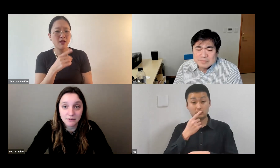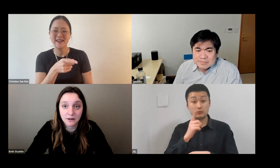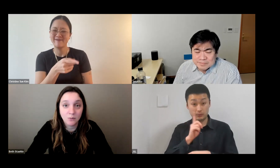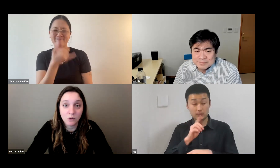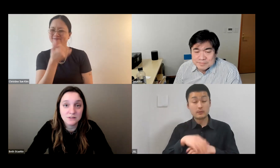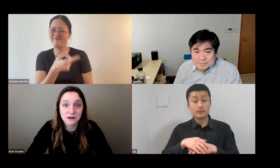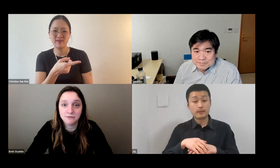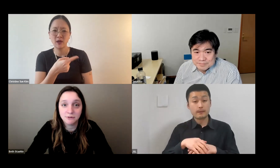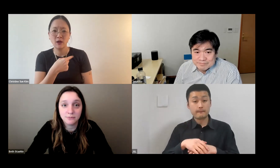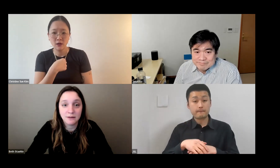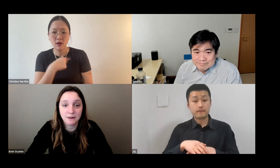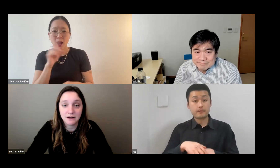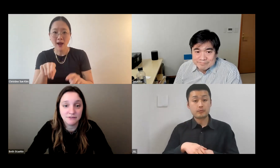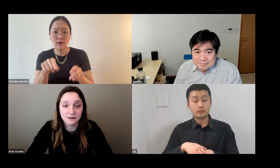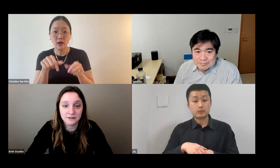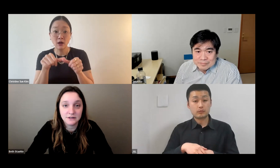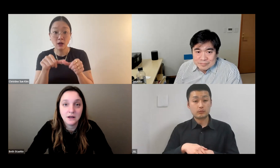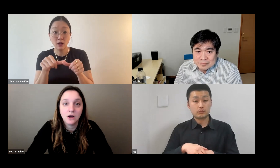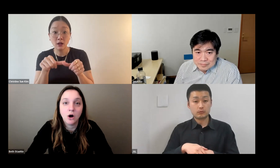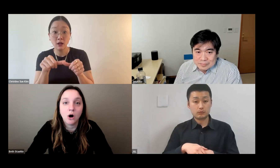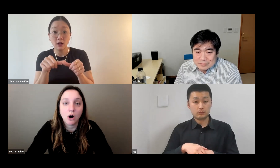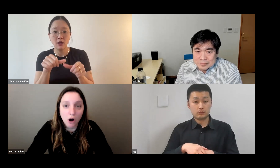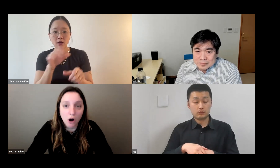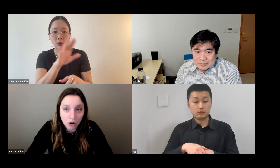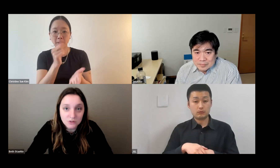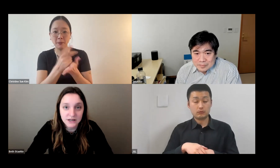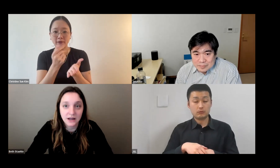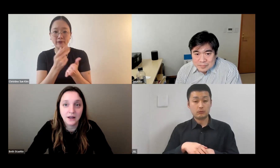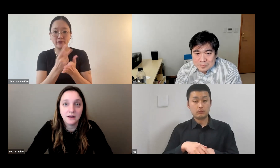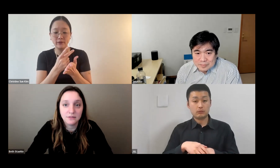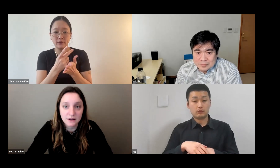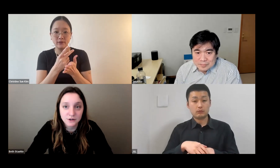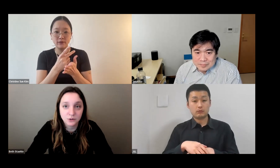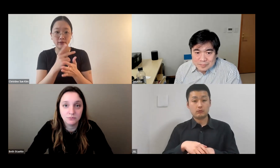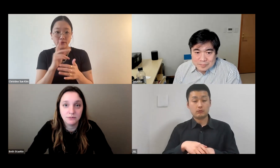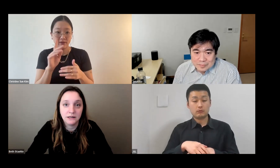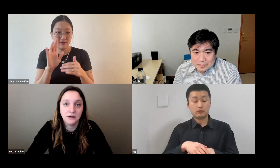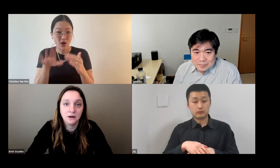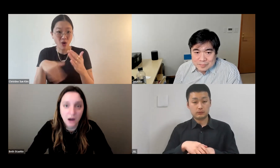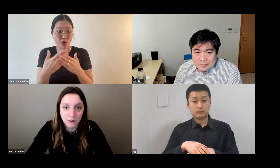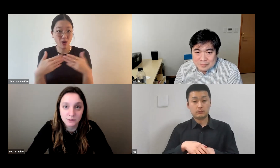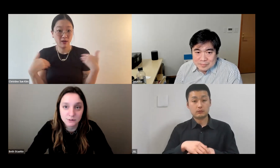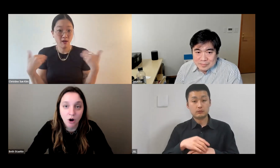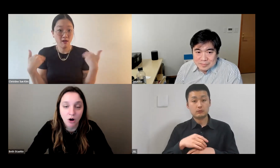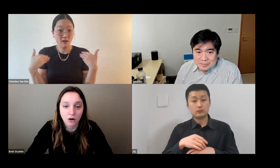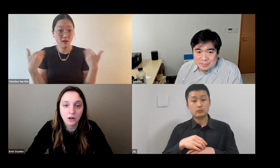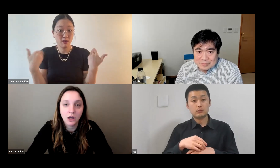It was not for my benefit. All day they told me I was wrong.